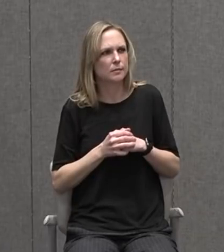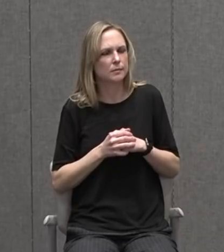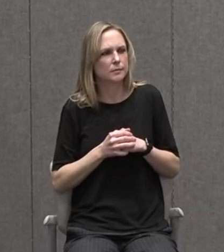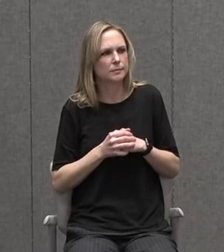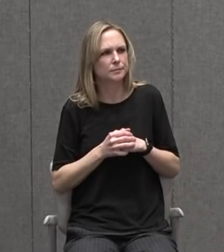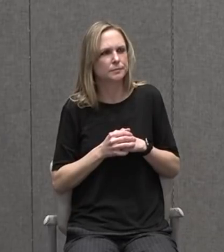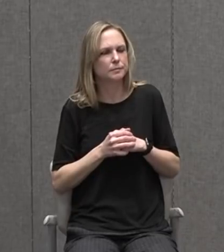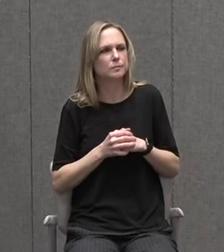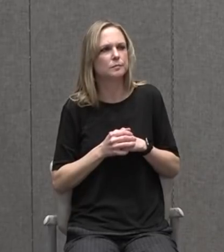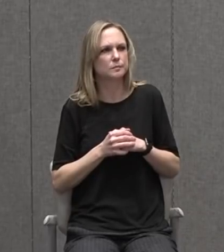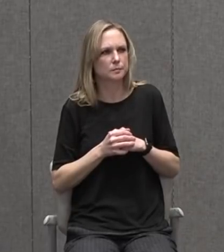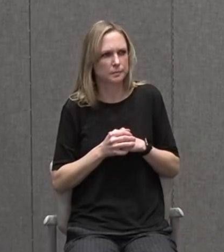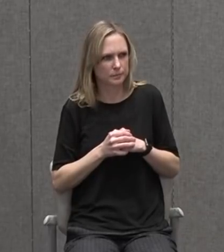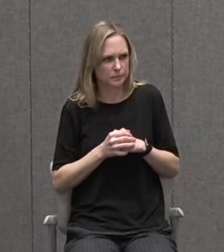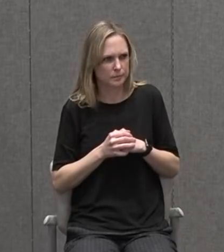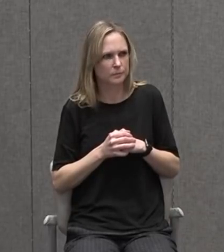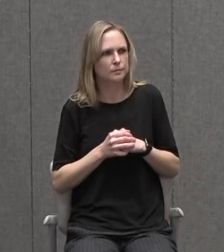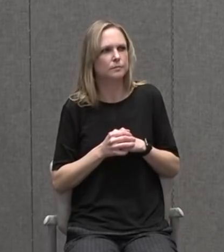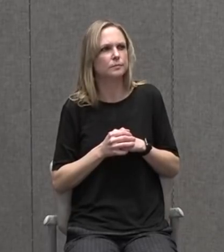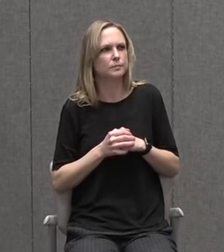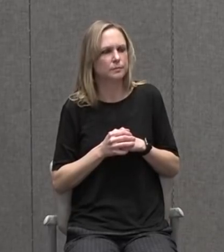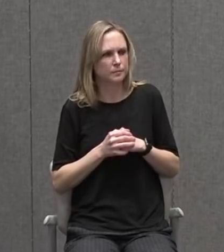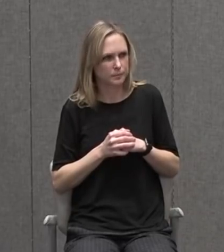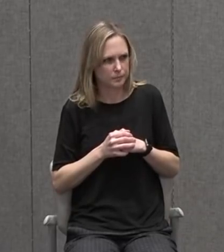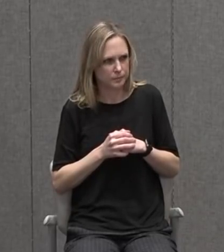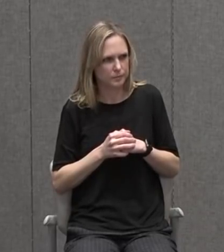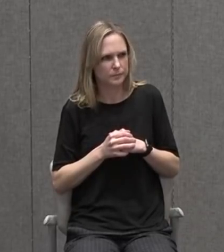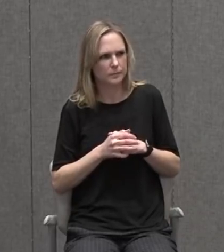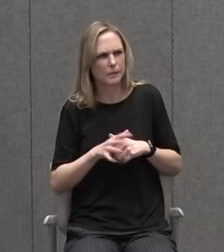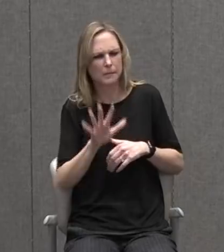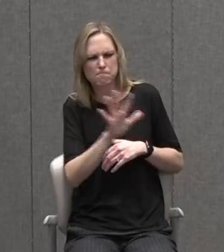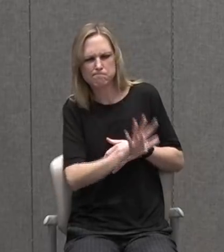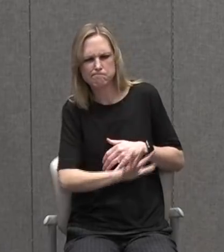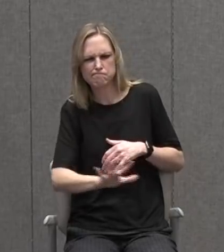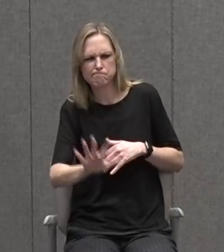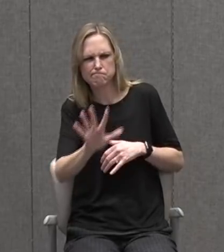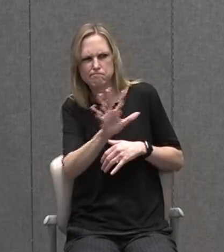Let's say that's going to be my number 39.345, wow,